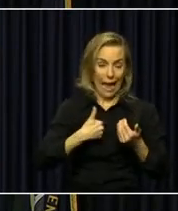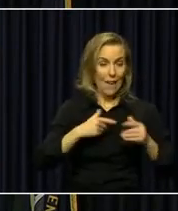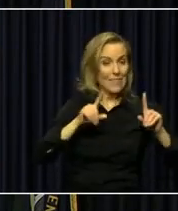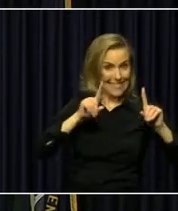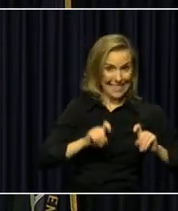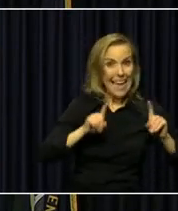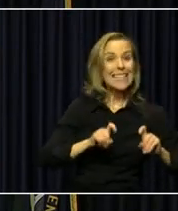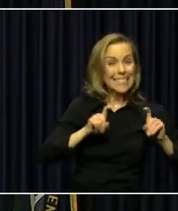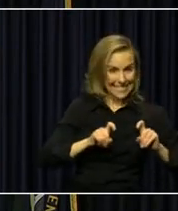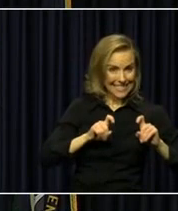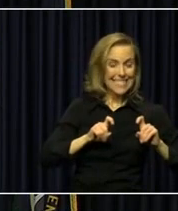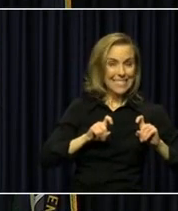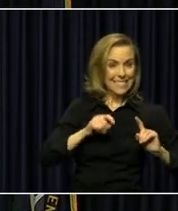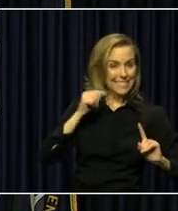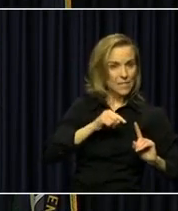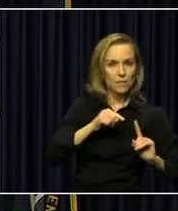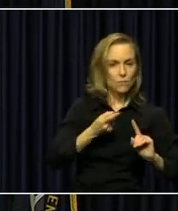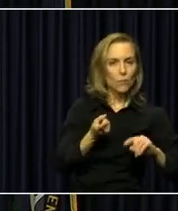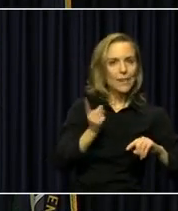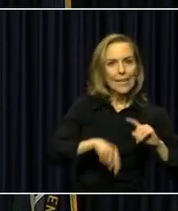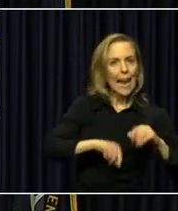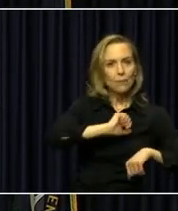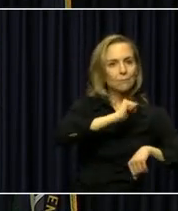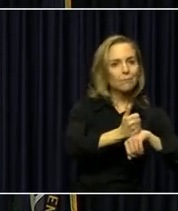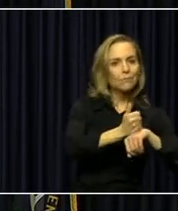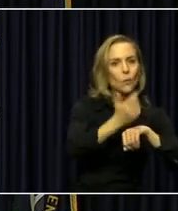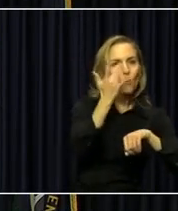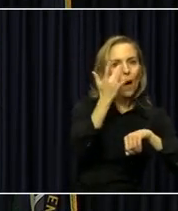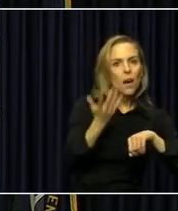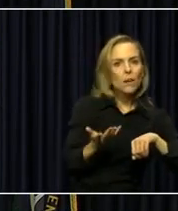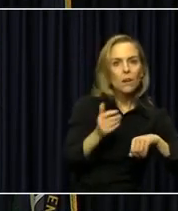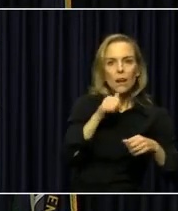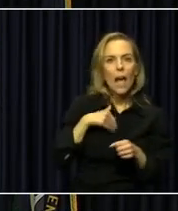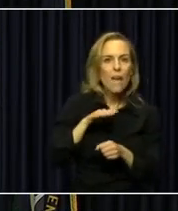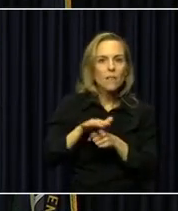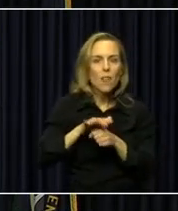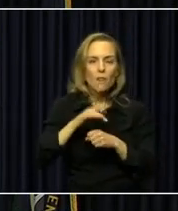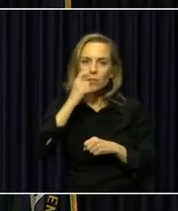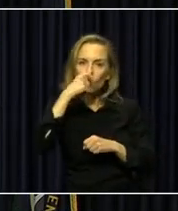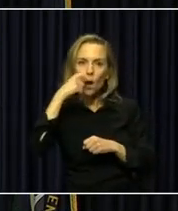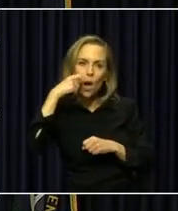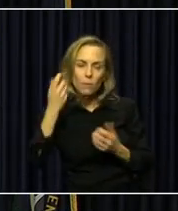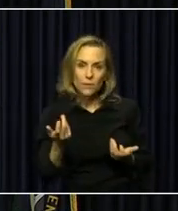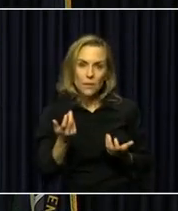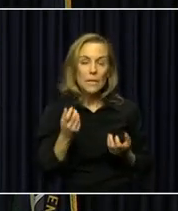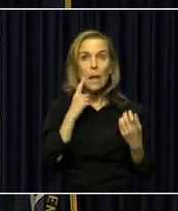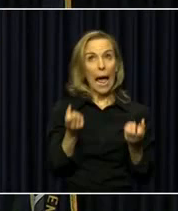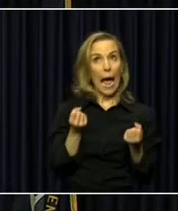VERSUS CAPACITY, HOW MANY TESTS COULD WE THEORETICALLY RUN, BUT HOW MANY MATERIALS DO WE HAVE RIGHT NOW.